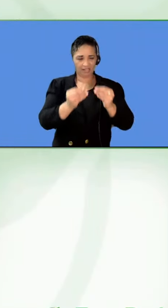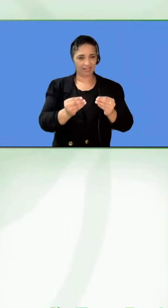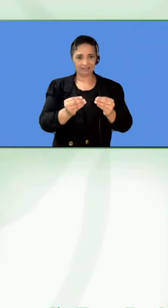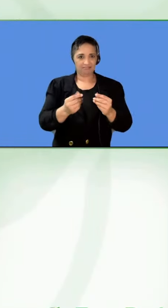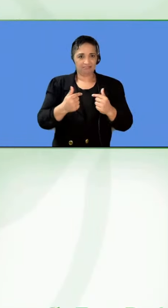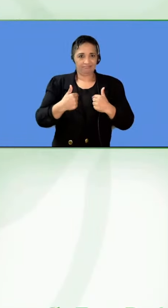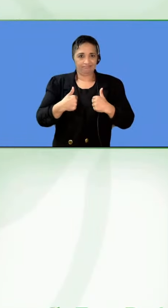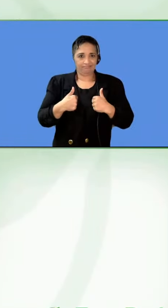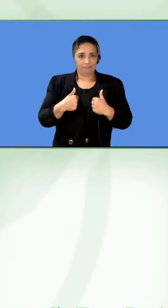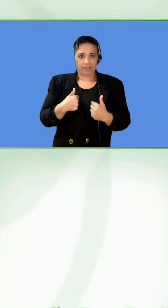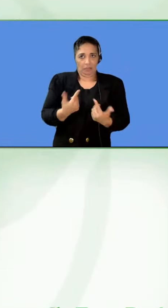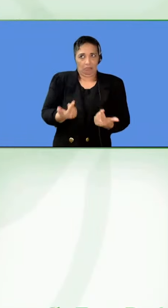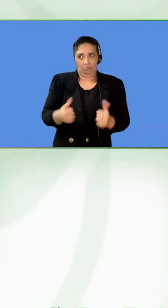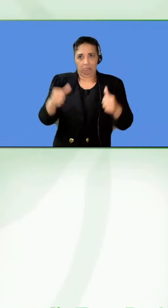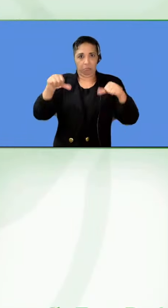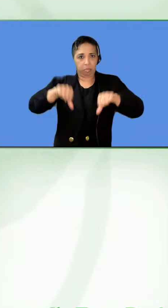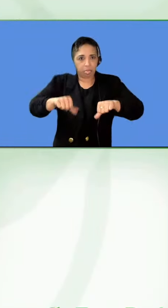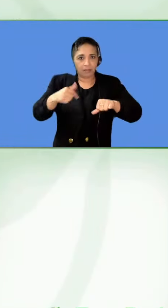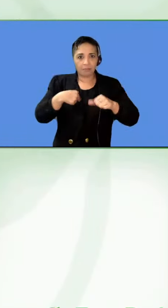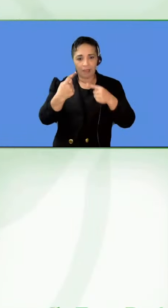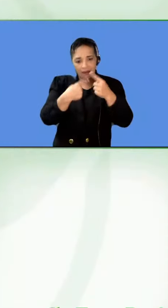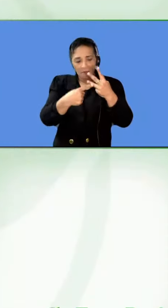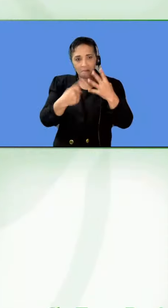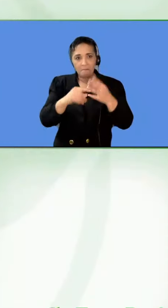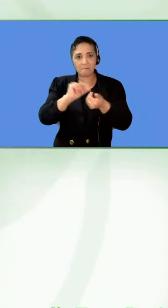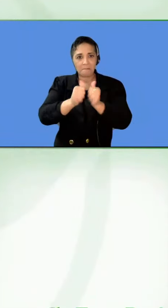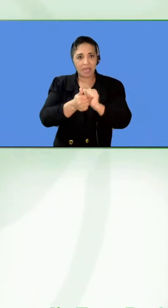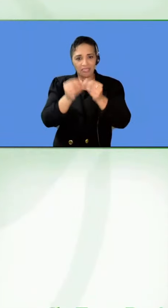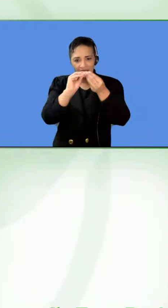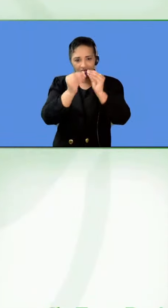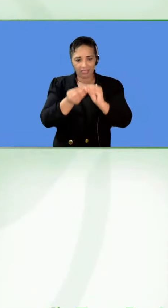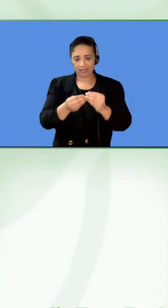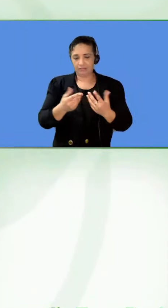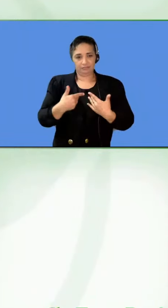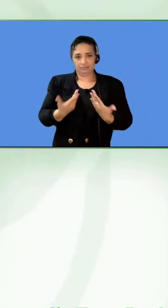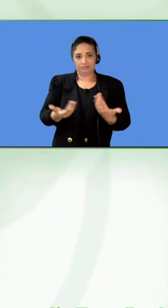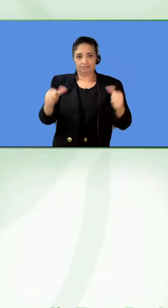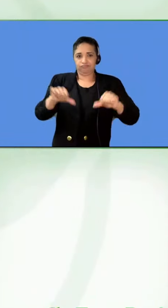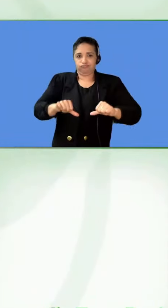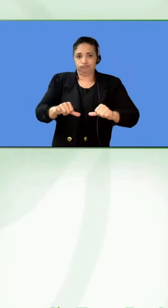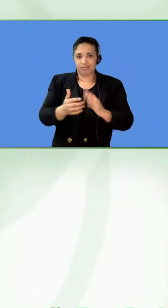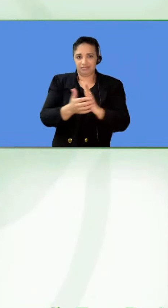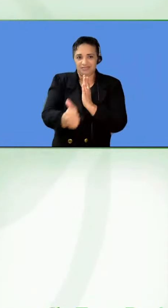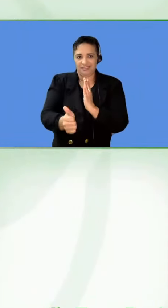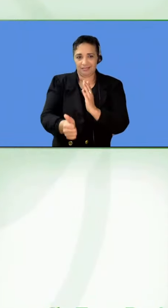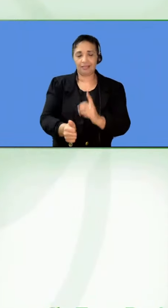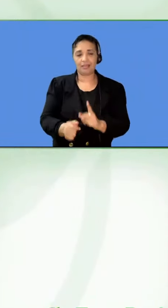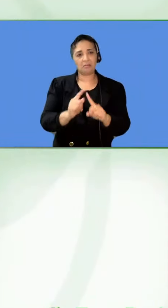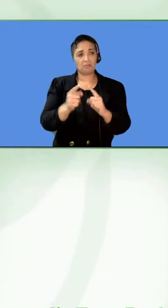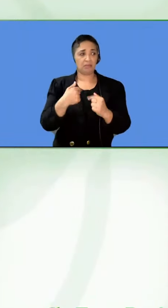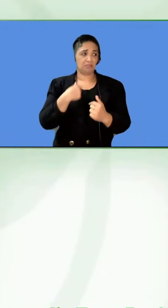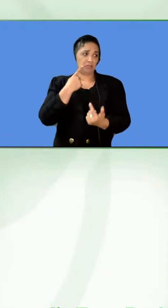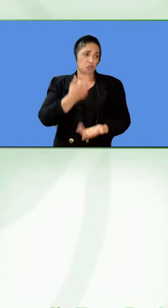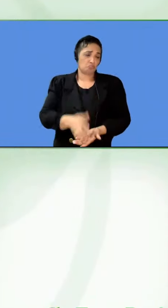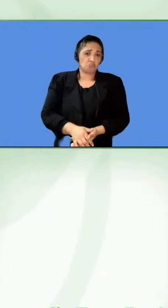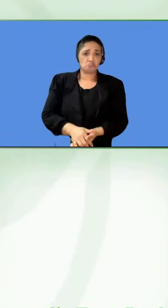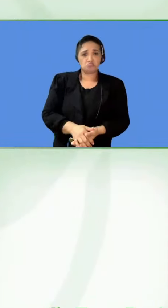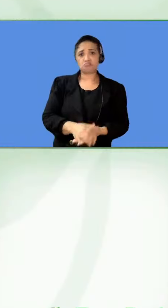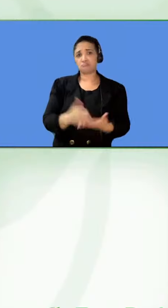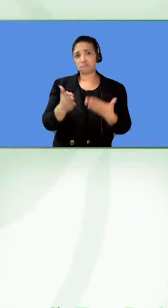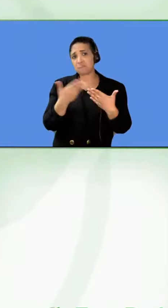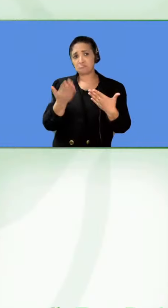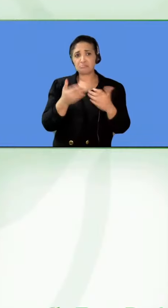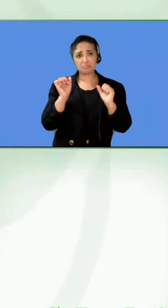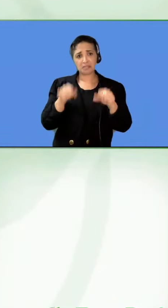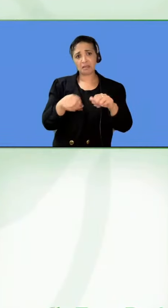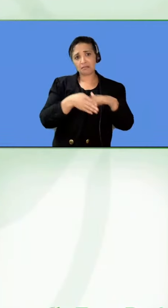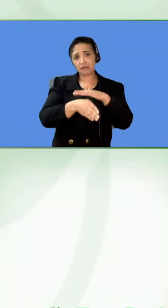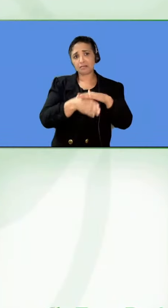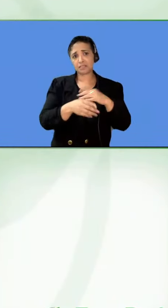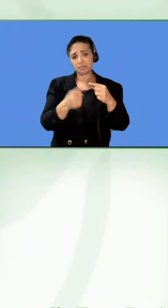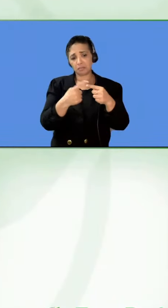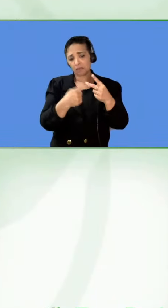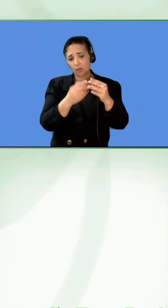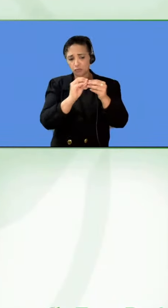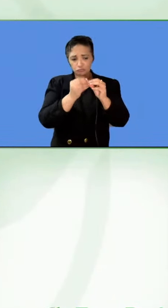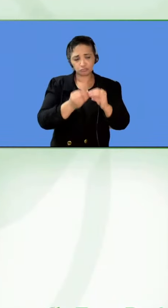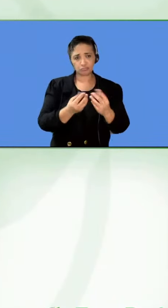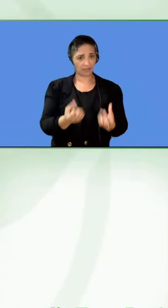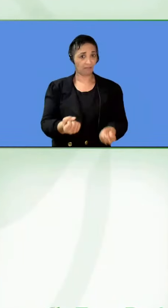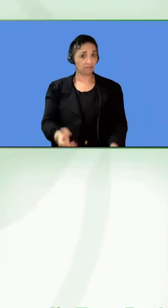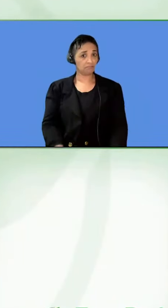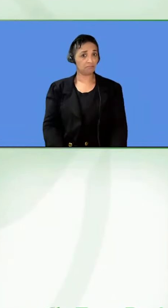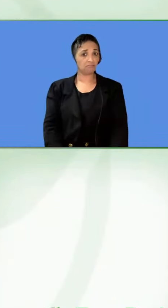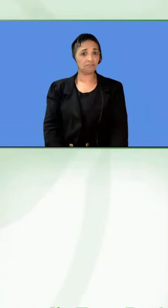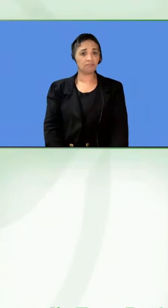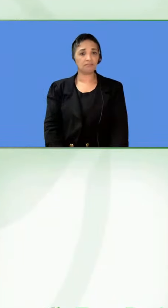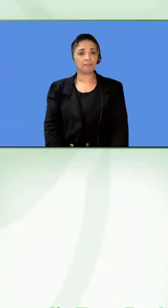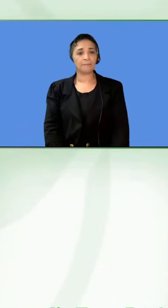But I think overall they are pretty easy-to-use, pretty accessible.